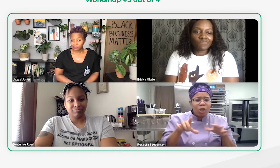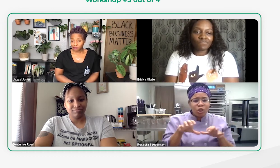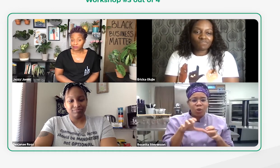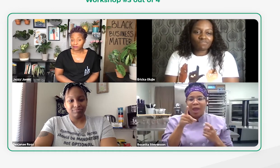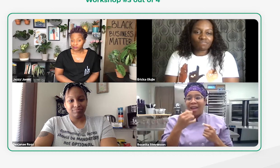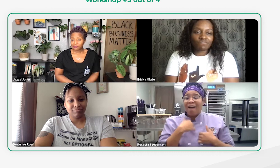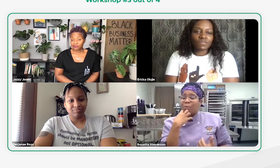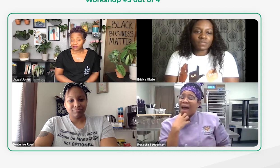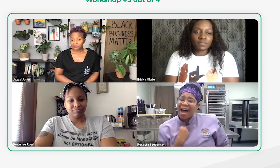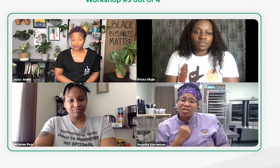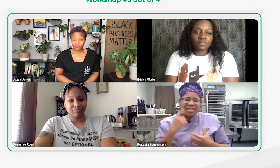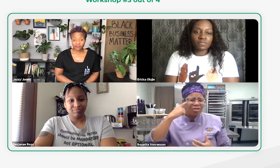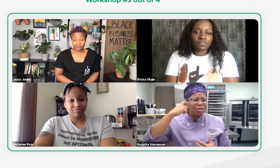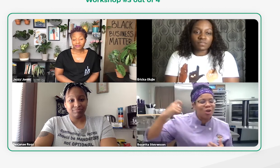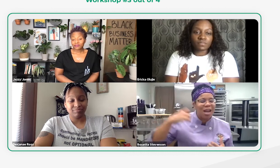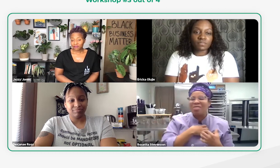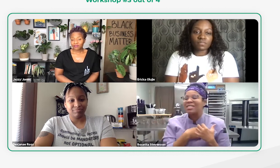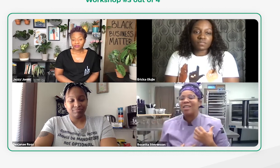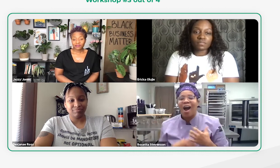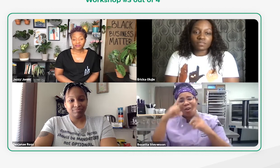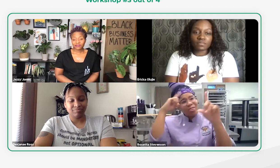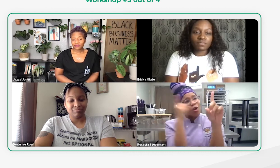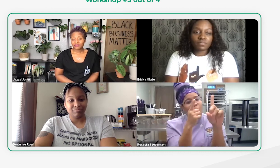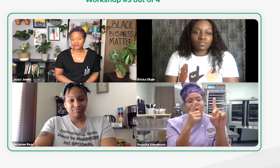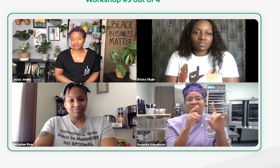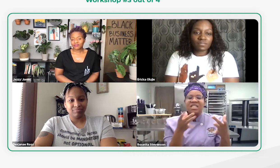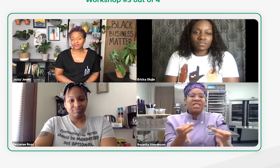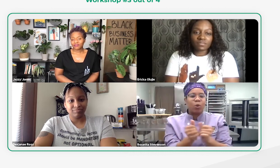you enjoy what you're doing you love what you're doing and you're chasing your dreams